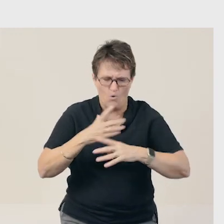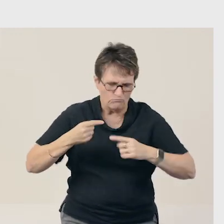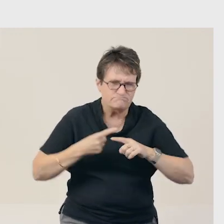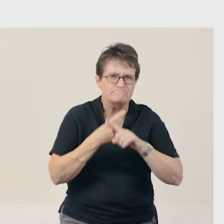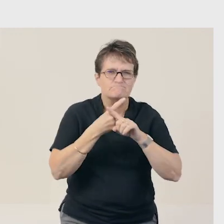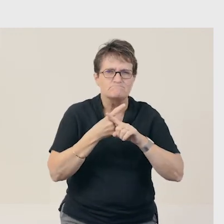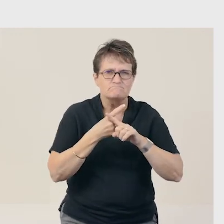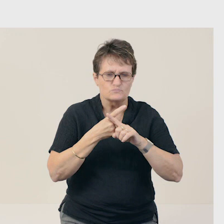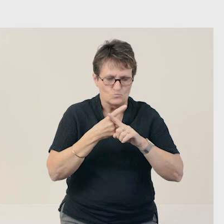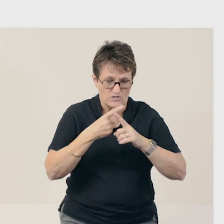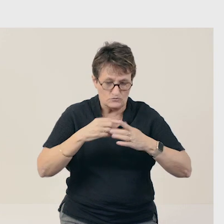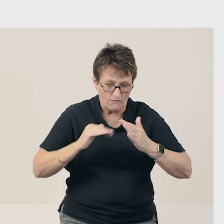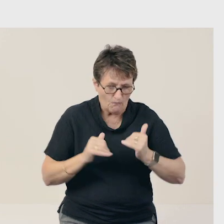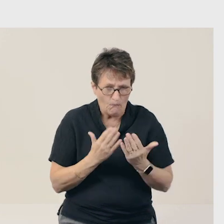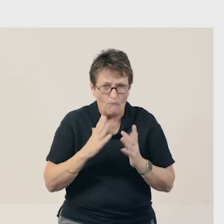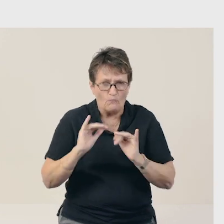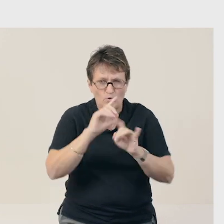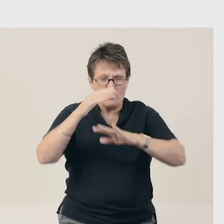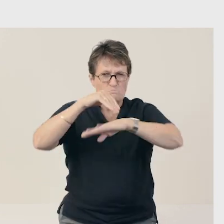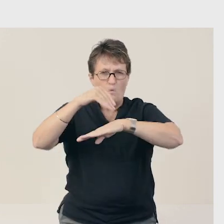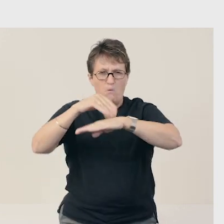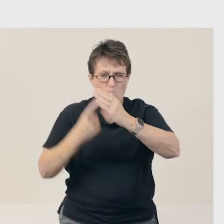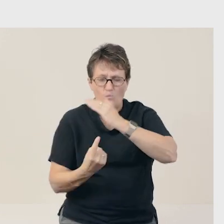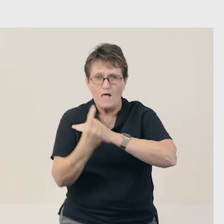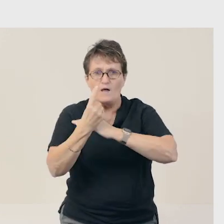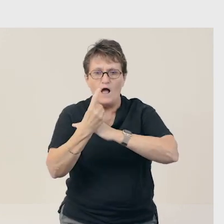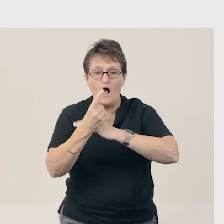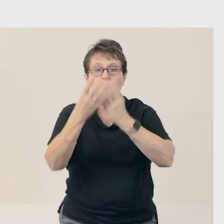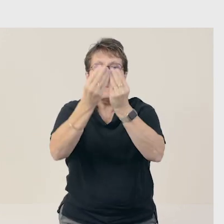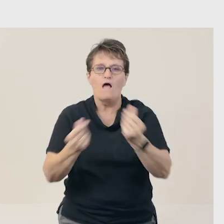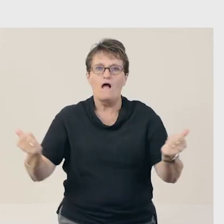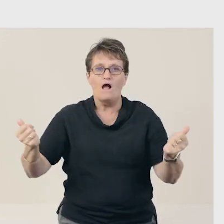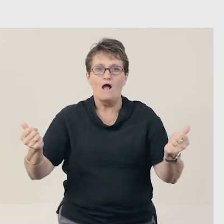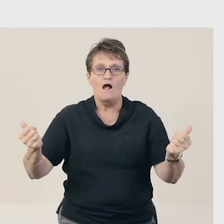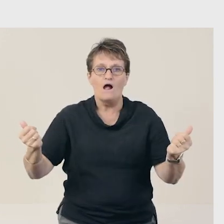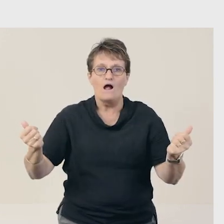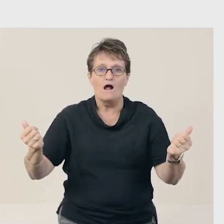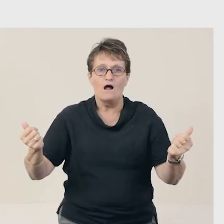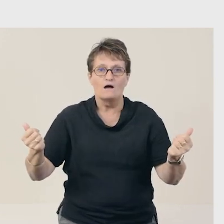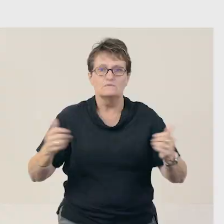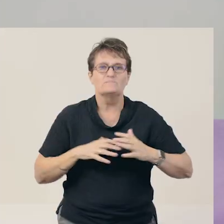which works up to a climax, and then, finally, a resolution - an ending, where the problem is overcome.